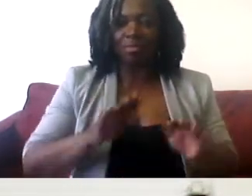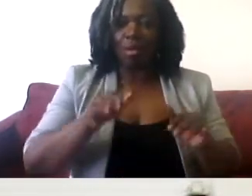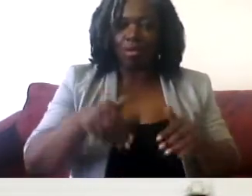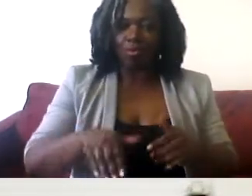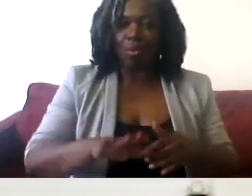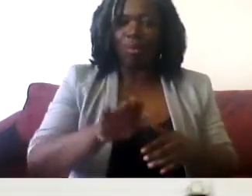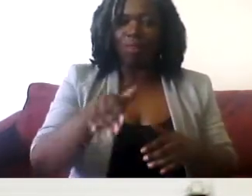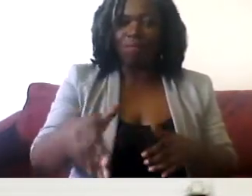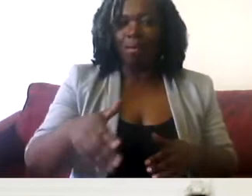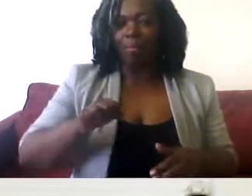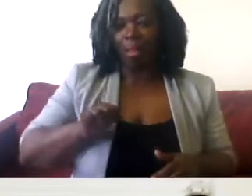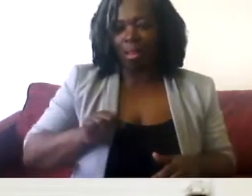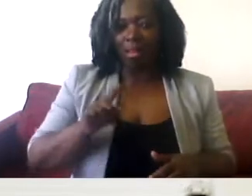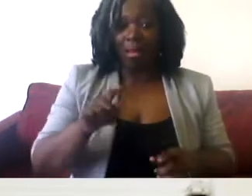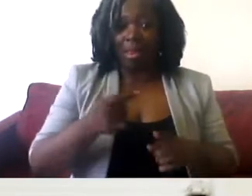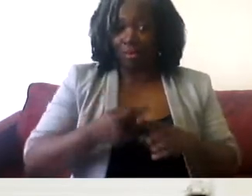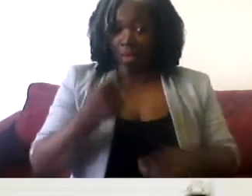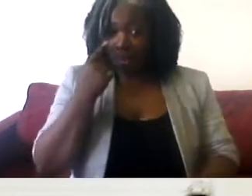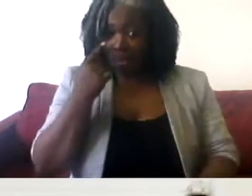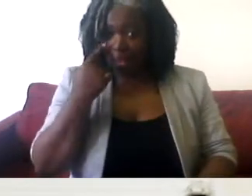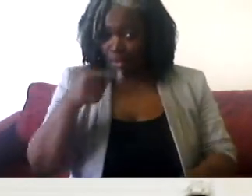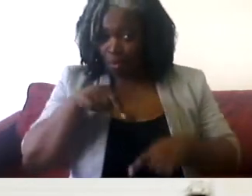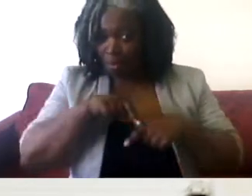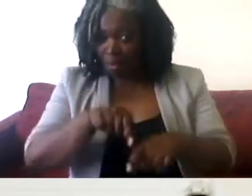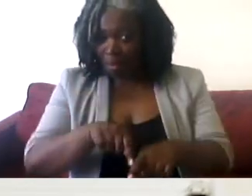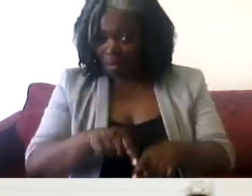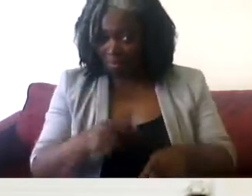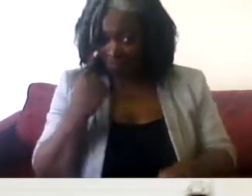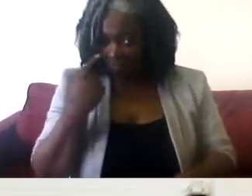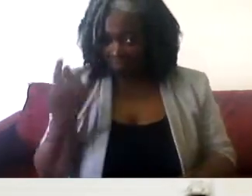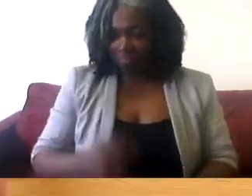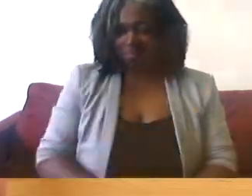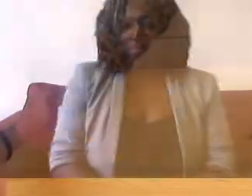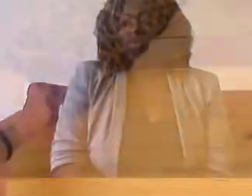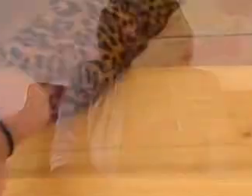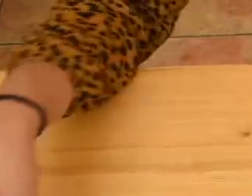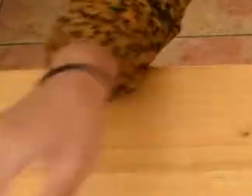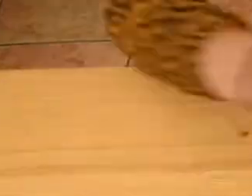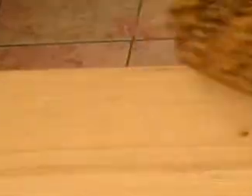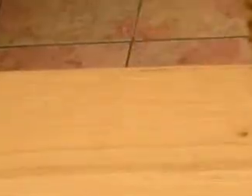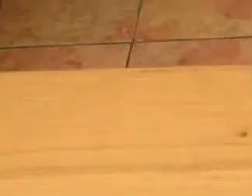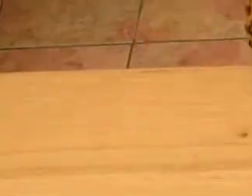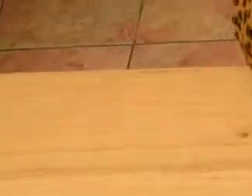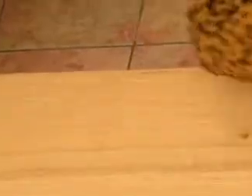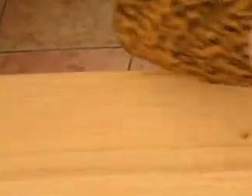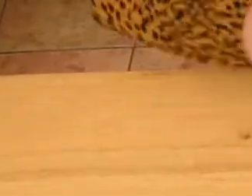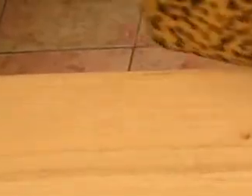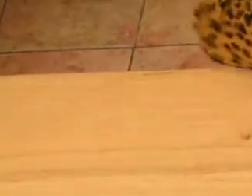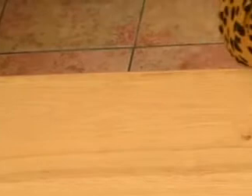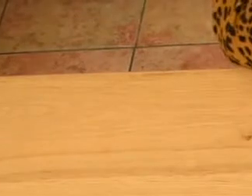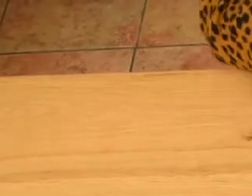and so forth. I'm going to play a little bit faster now. Can you keep up?